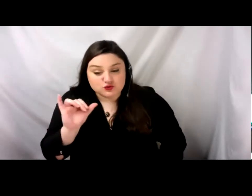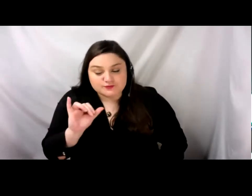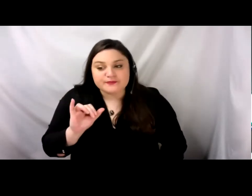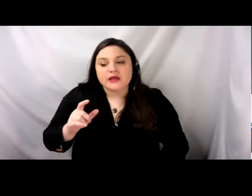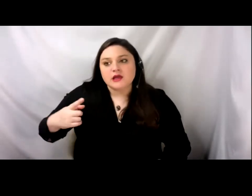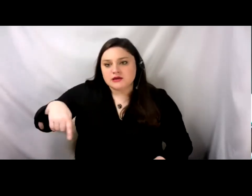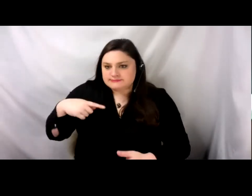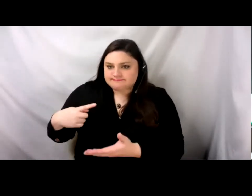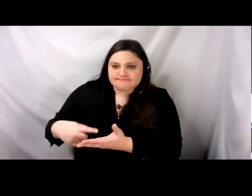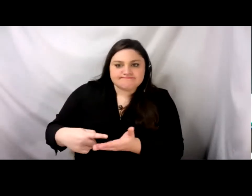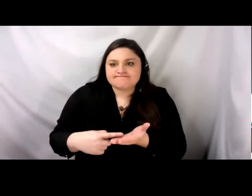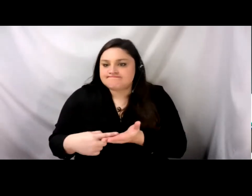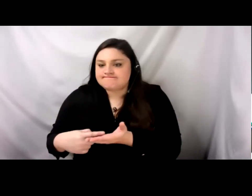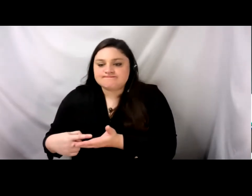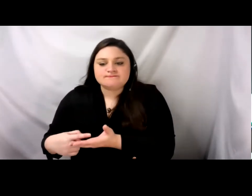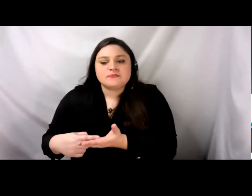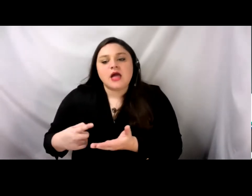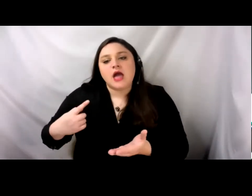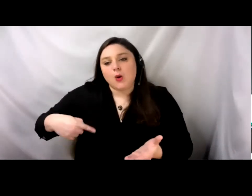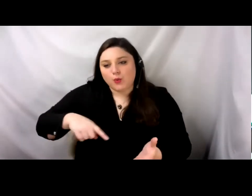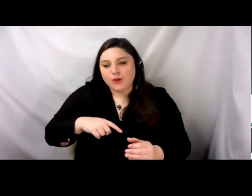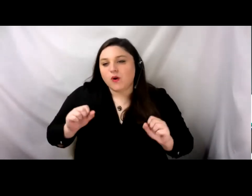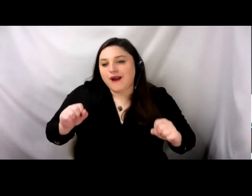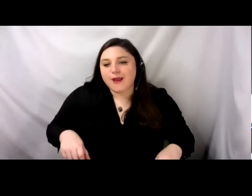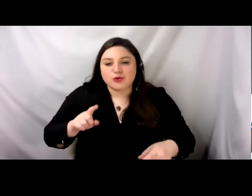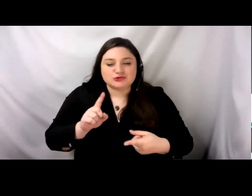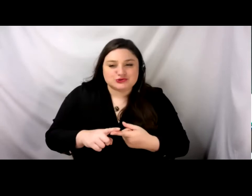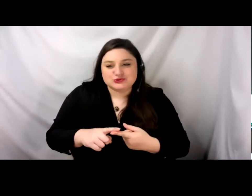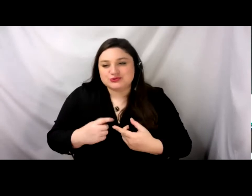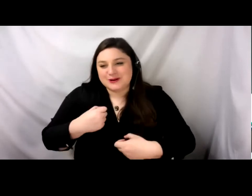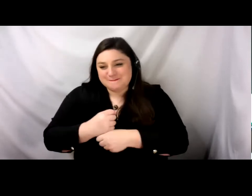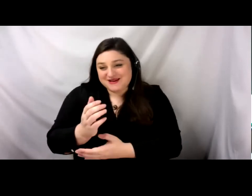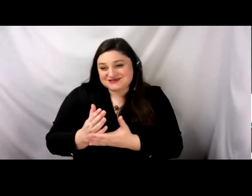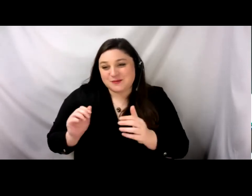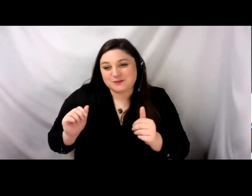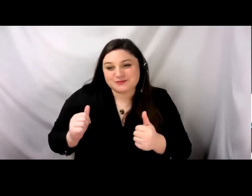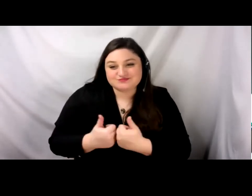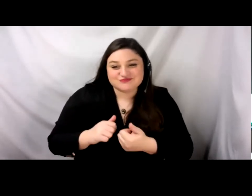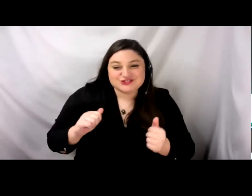to she and I were able to make little changes. But the challenge that we have here